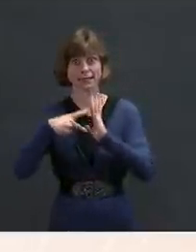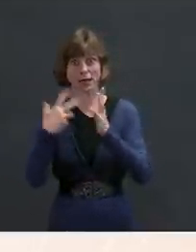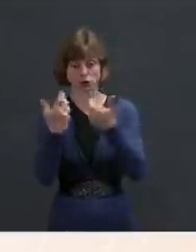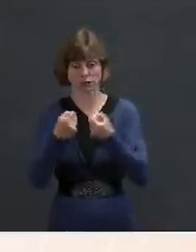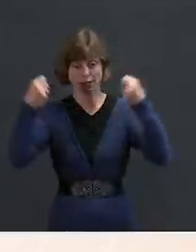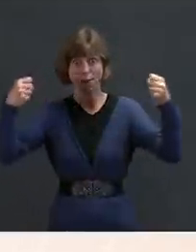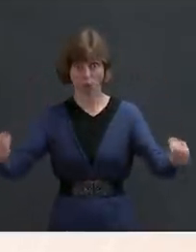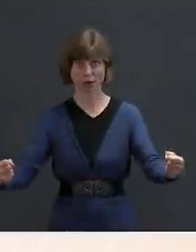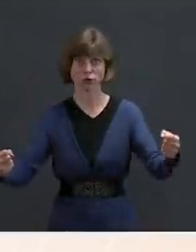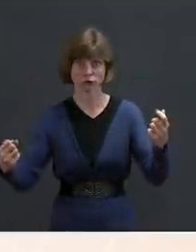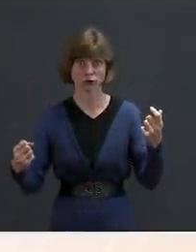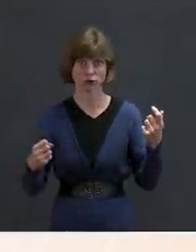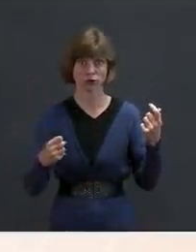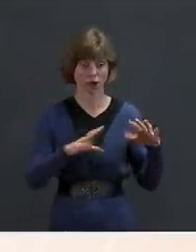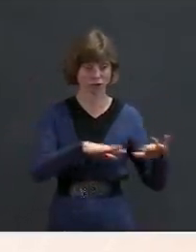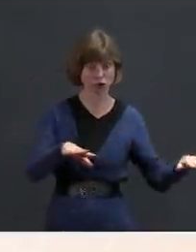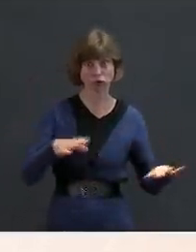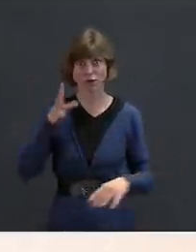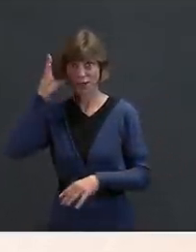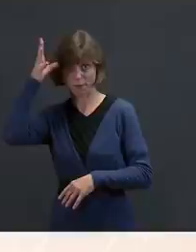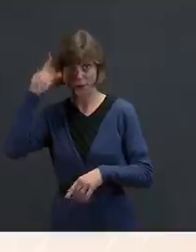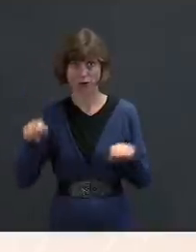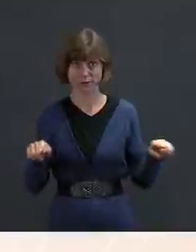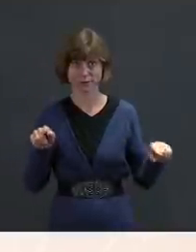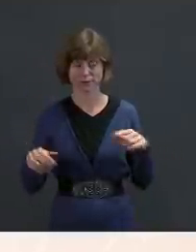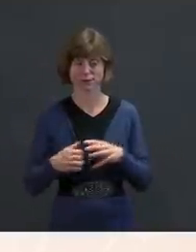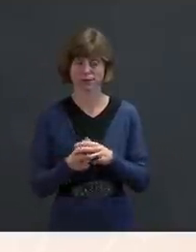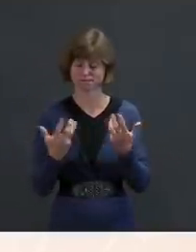from their parents. I am the chairman.